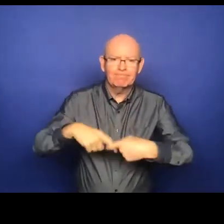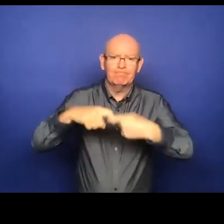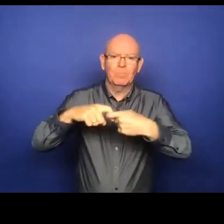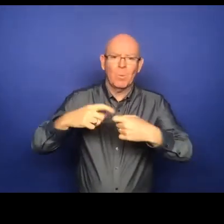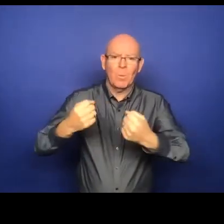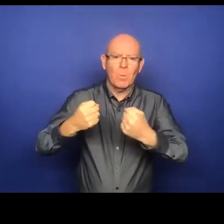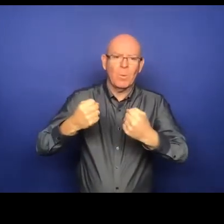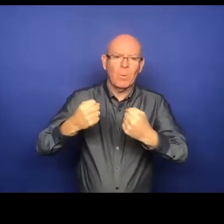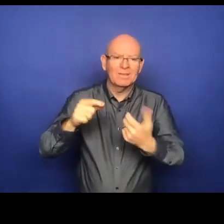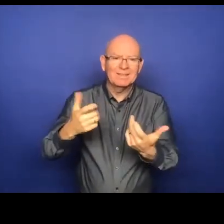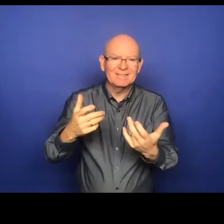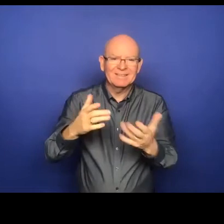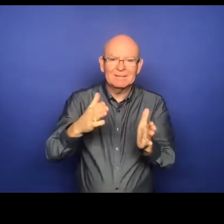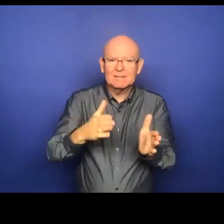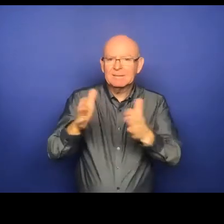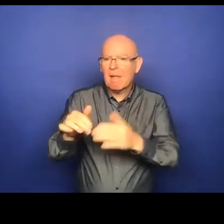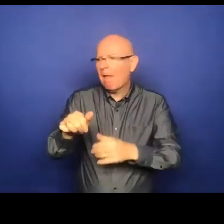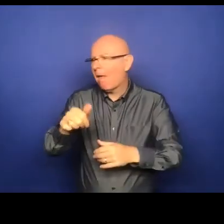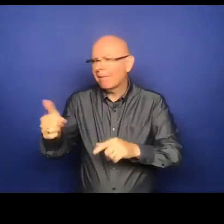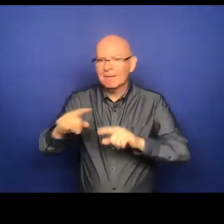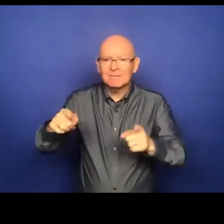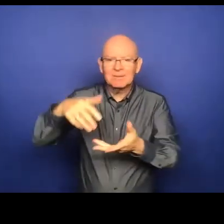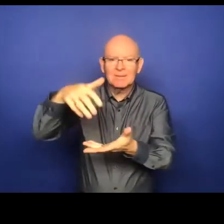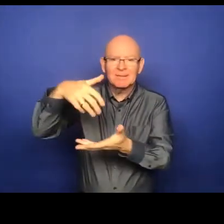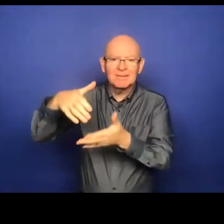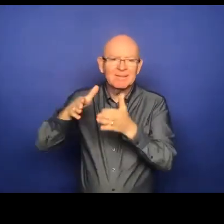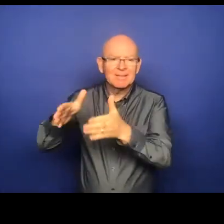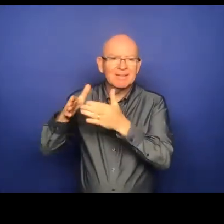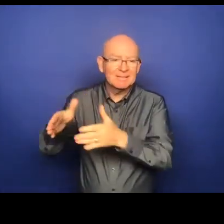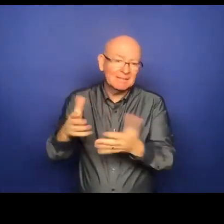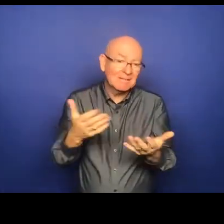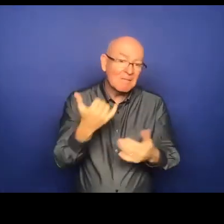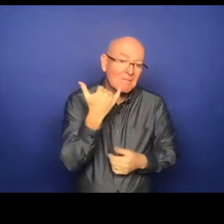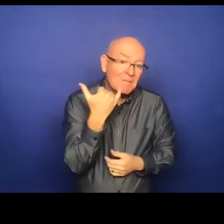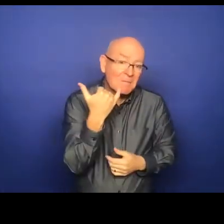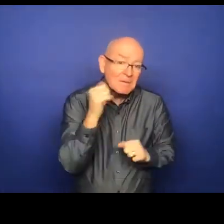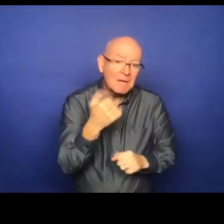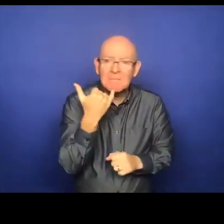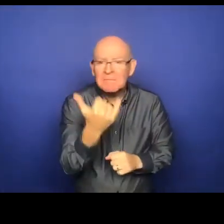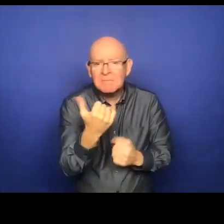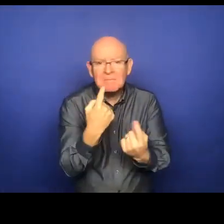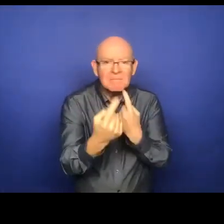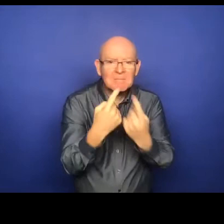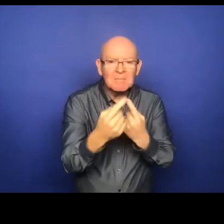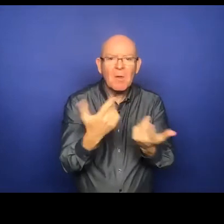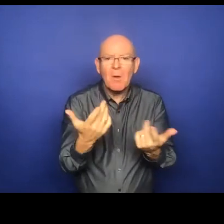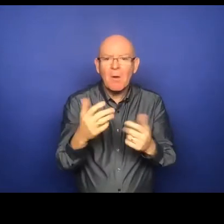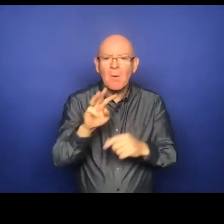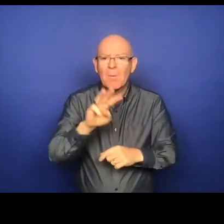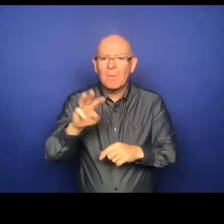s, and this may stop the deKline in response rate s if respondents are reluctant